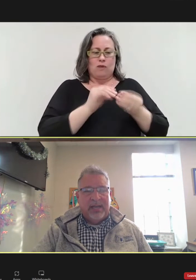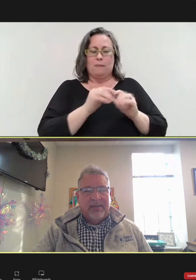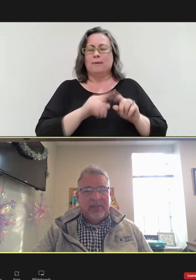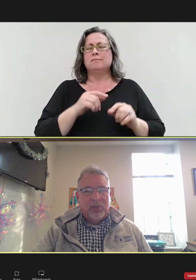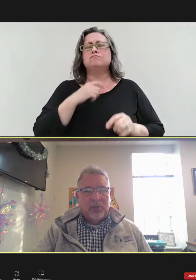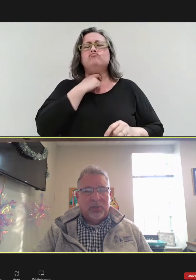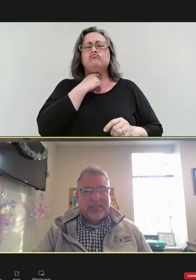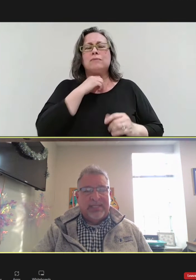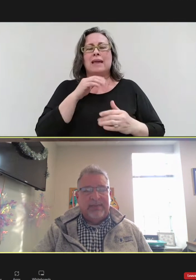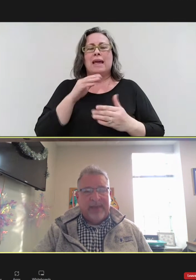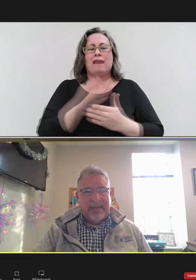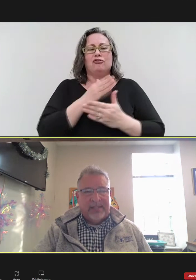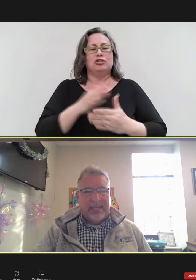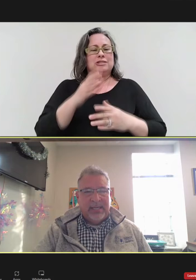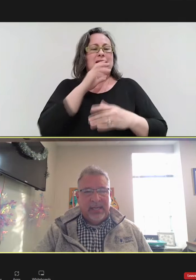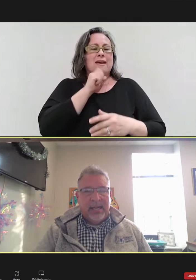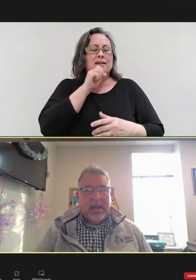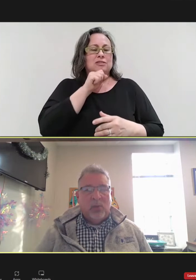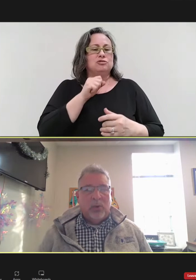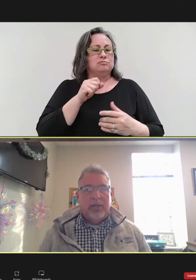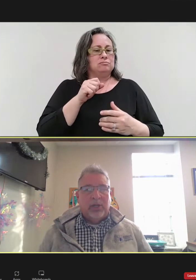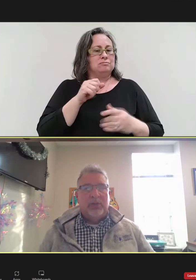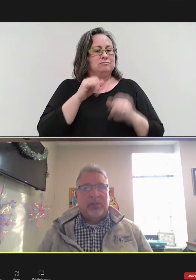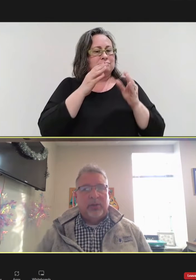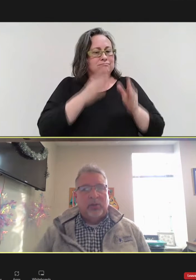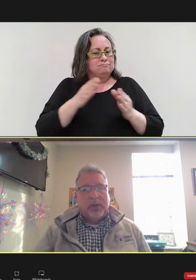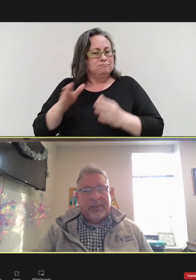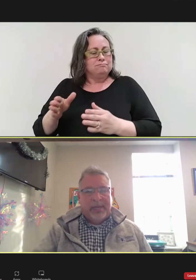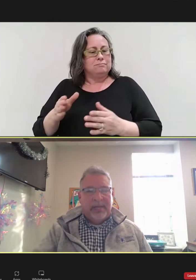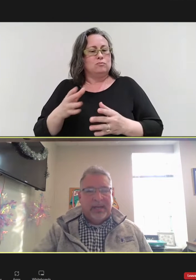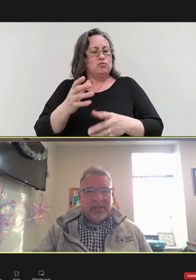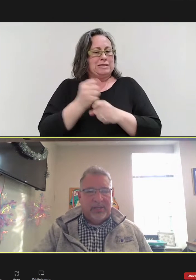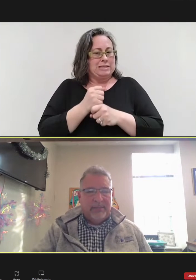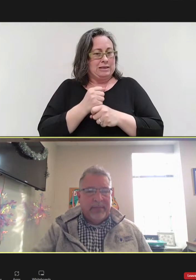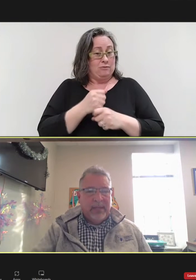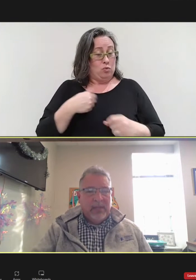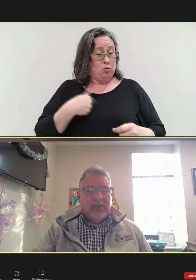that individuals received a vaccine, and were we close to those recommended ages?